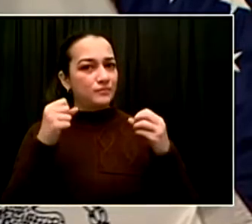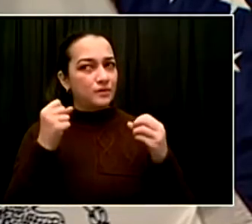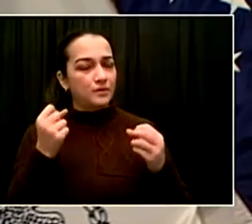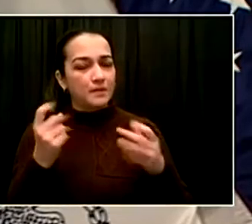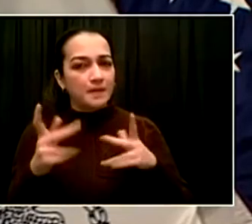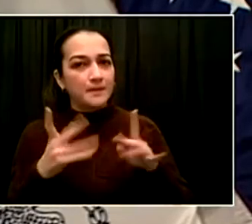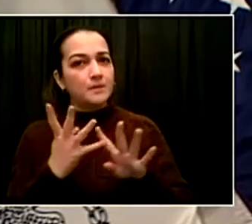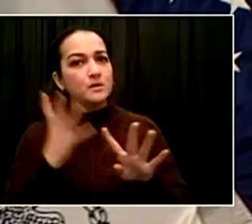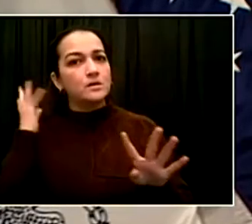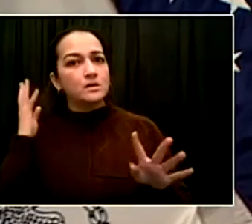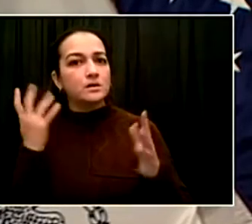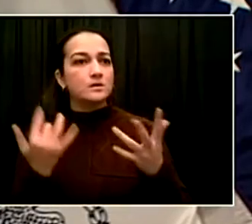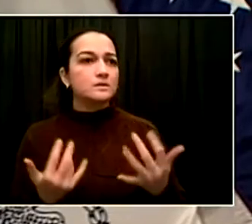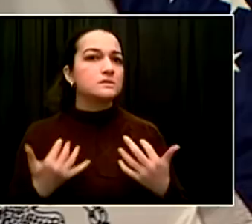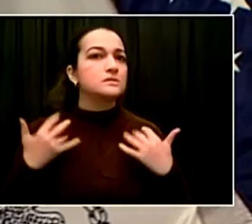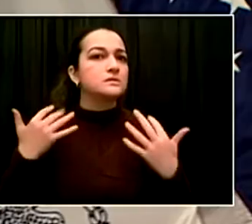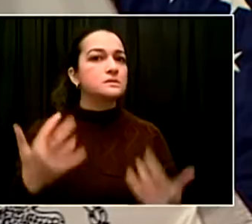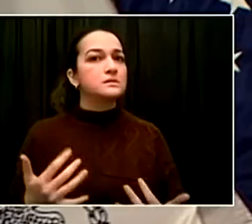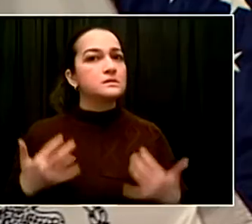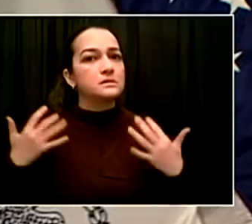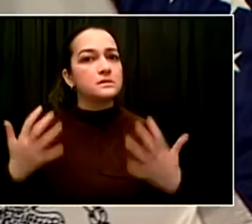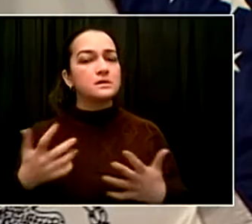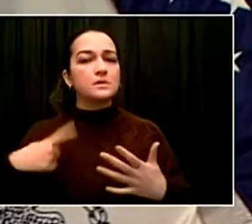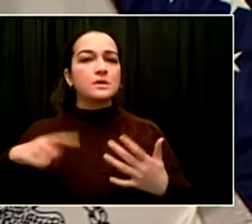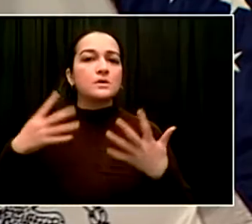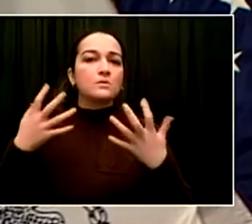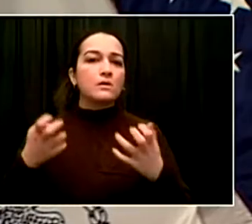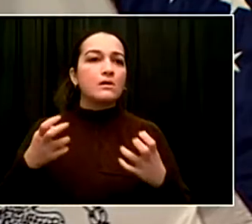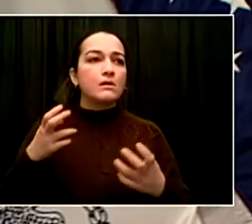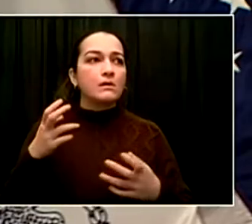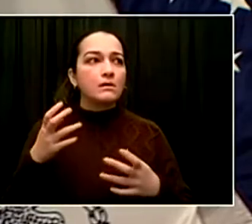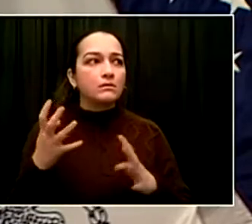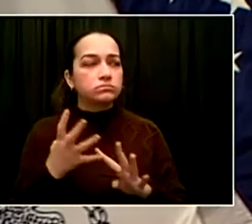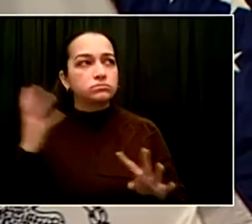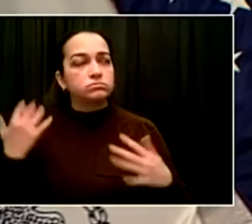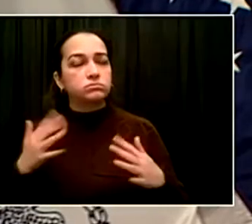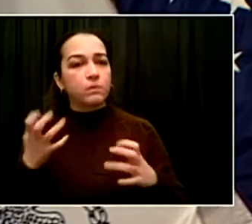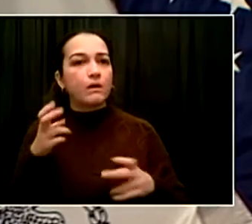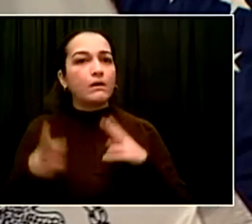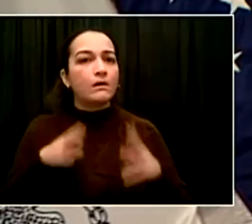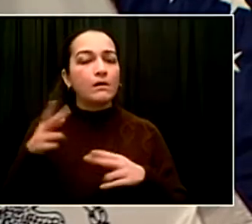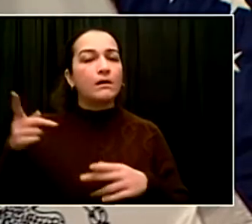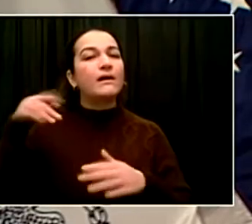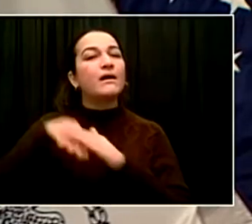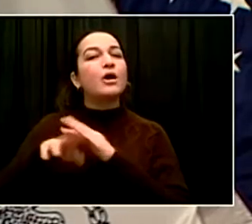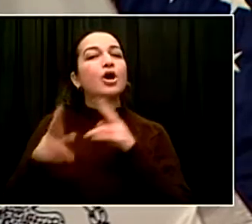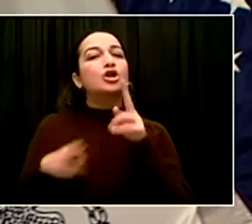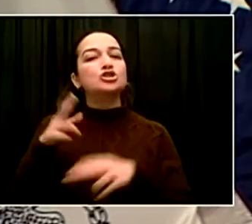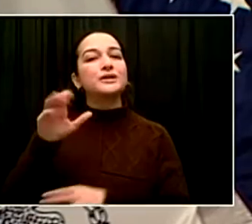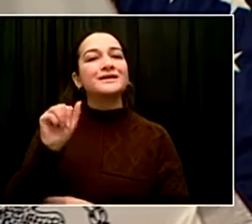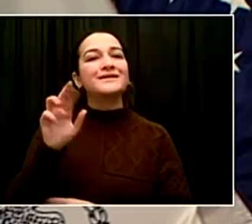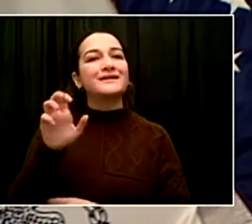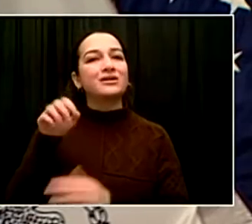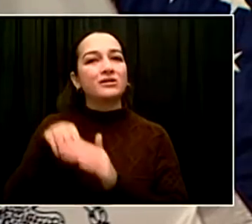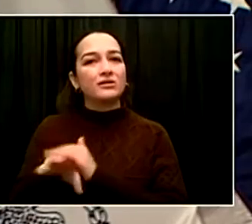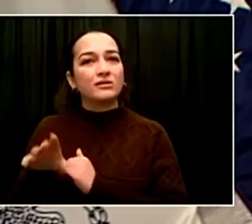WAIT TIMES, NOT JUST AT URGENT CARES BUT ALSO AT THE CITY SITES OVER TWO AND A HALF